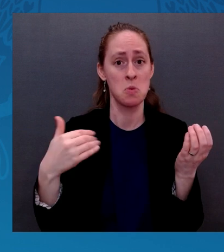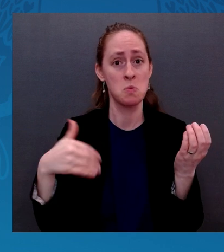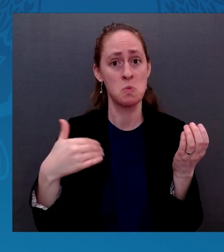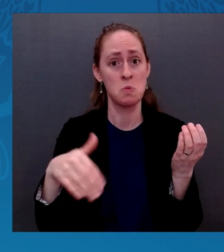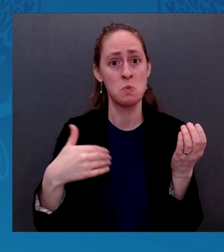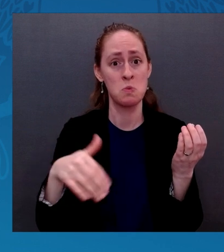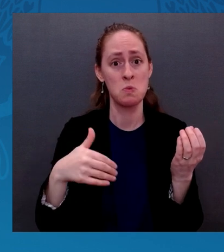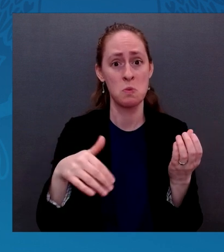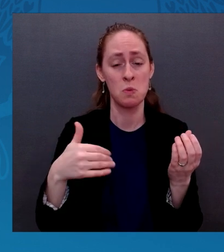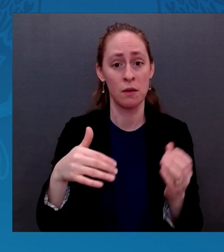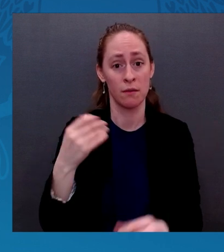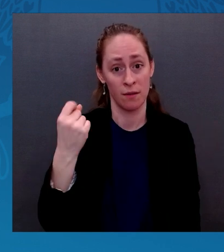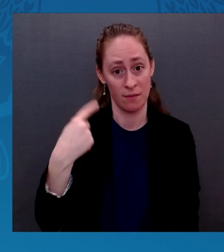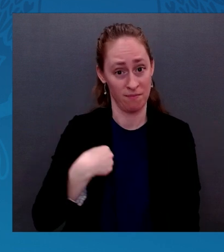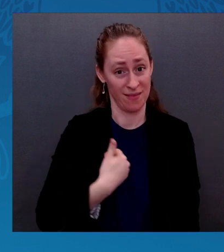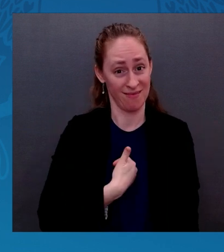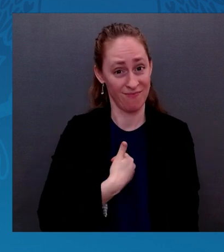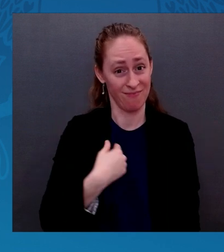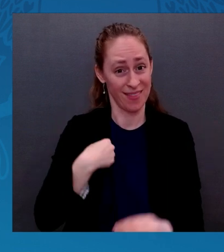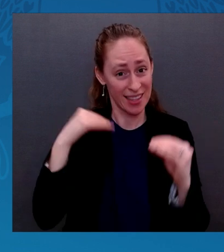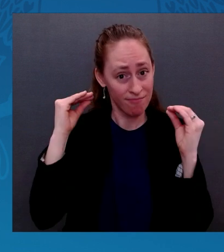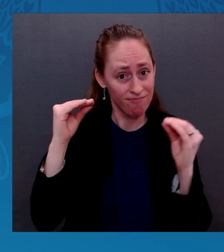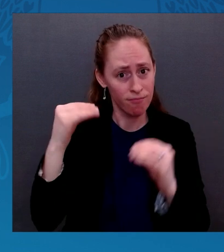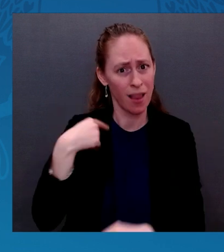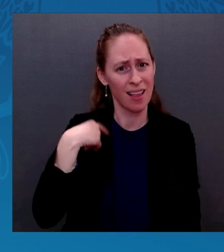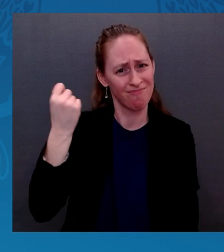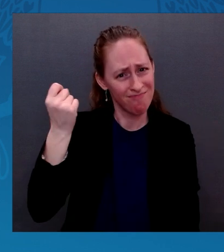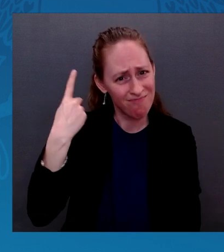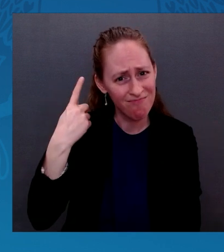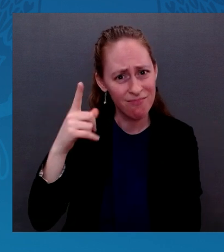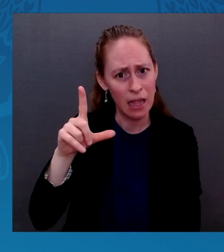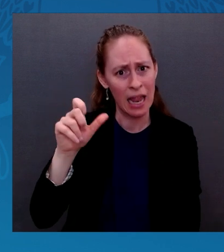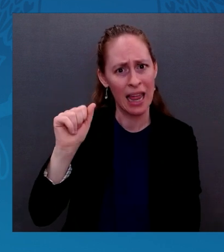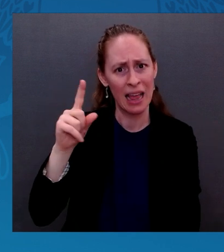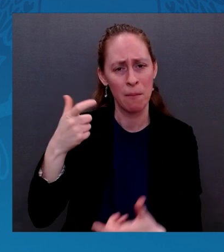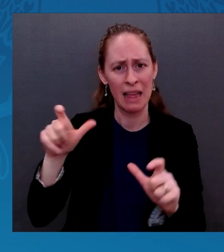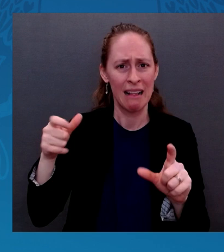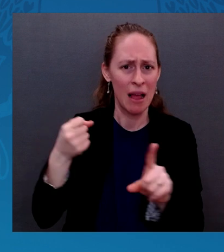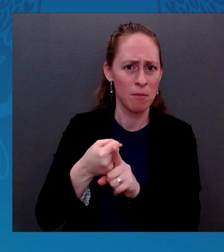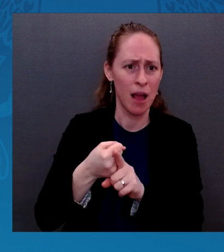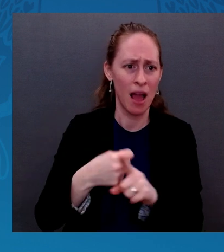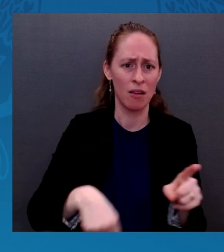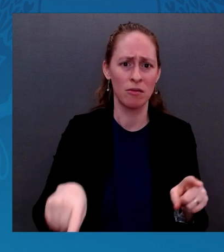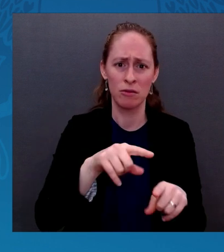and for us to now be reassured that we as residents in the city of New York